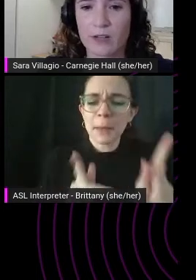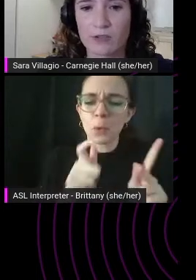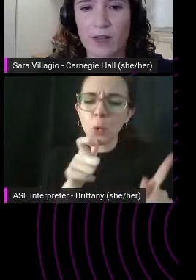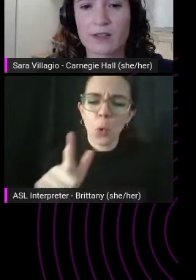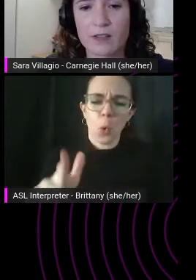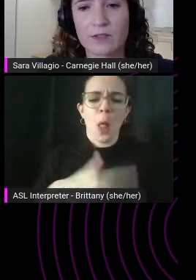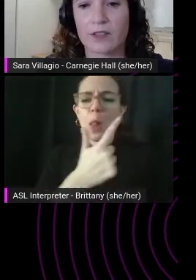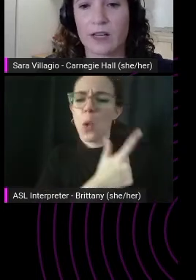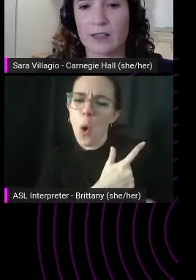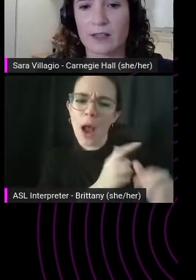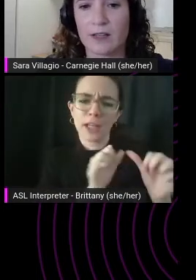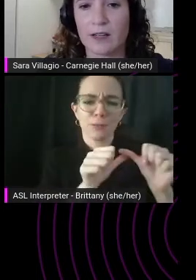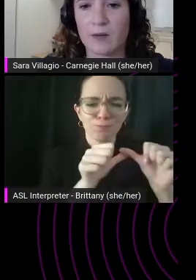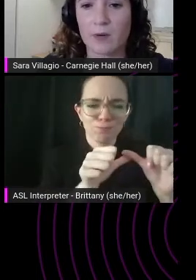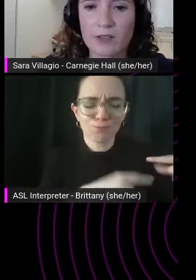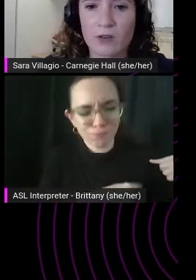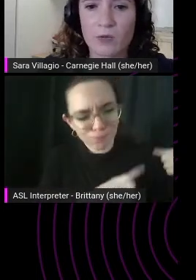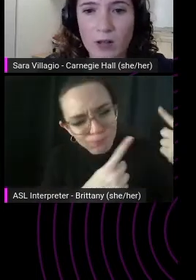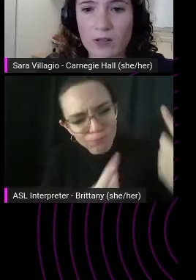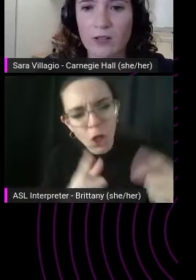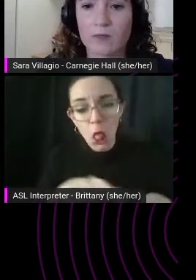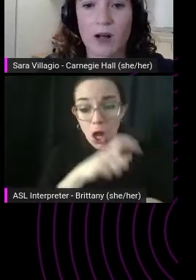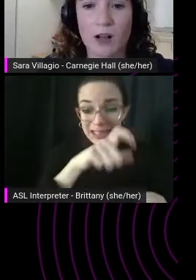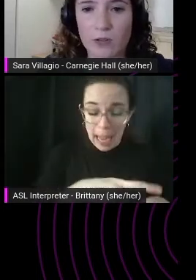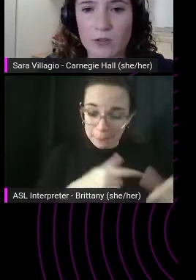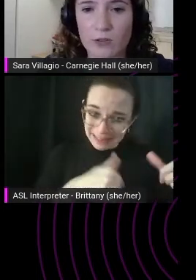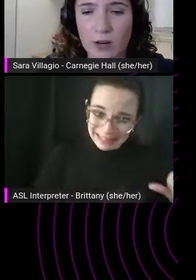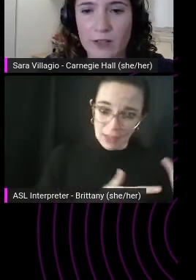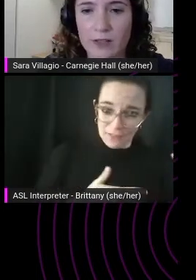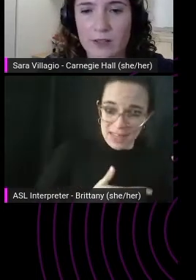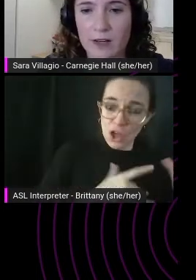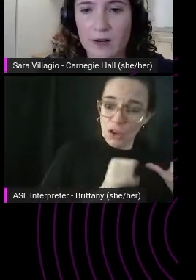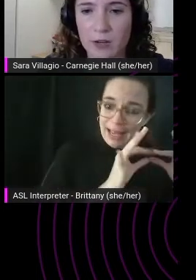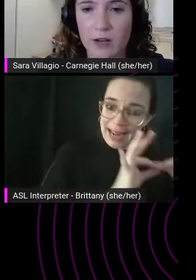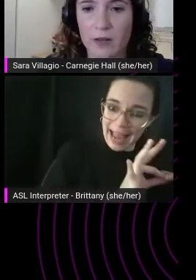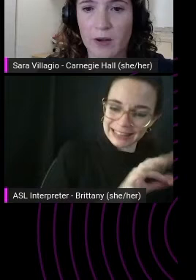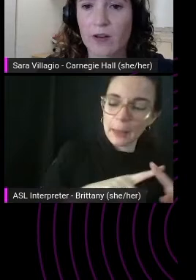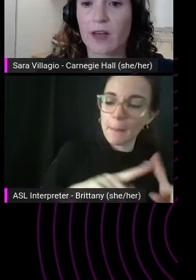and make sure they still feel connected, but also welcome all of those new audiences that I'm talking about